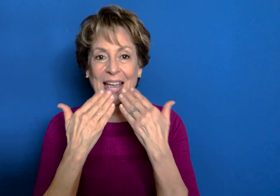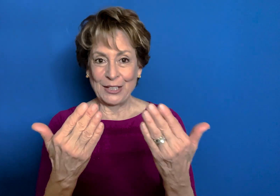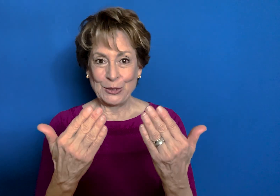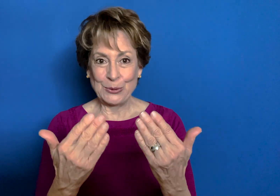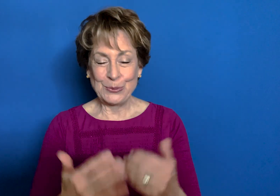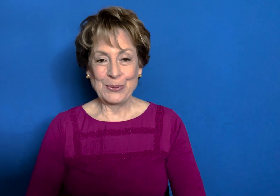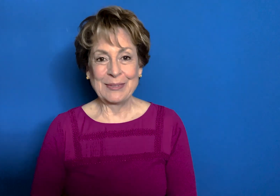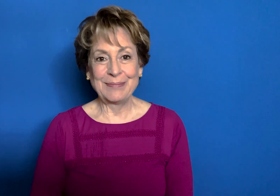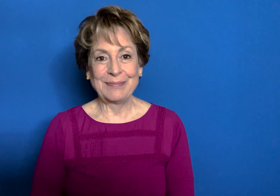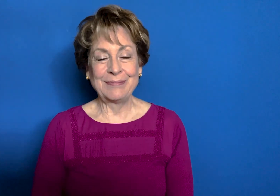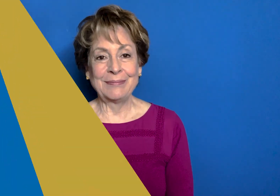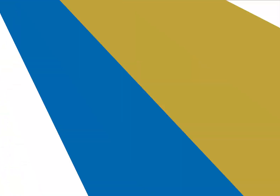Thank you!